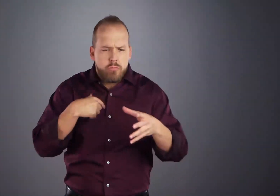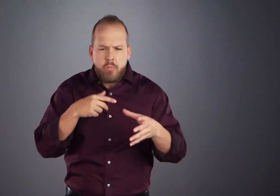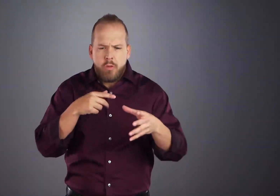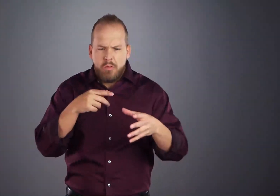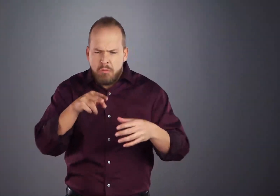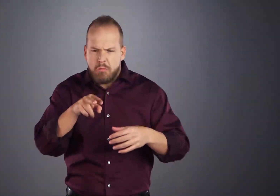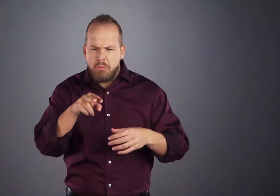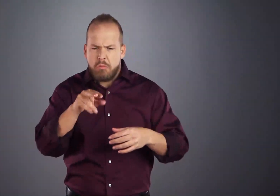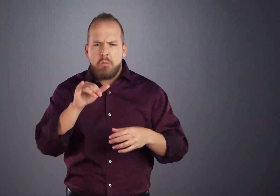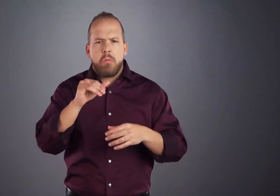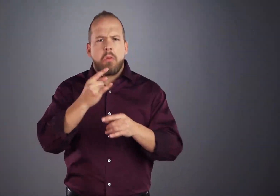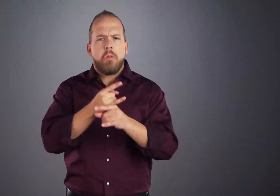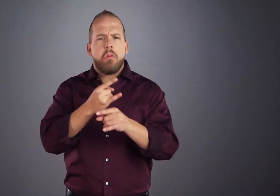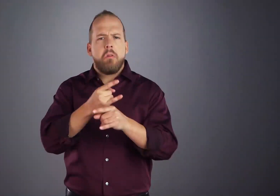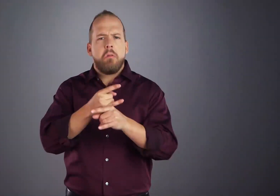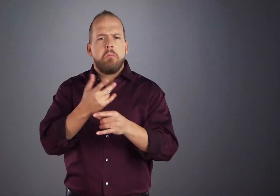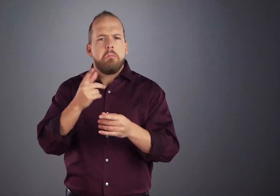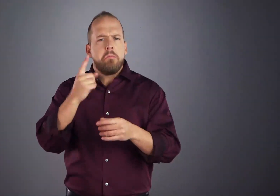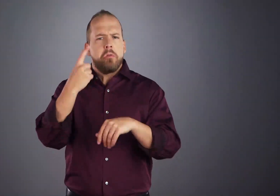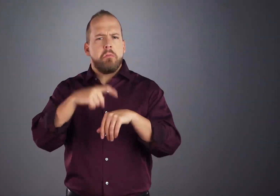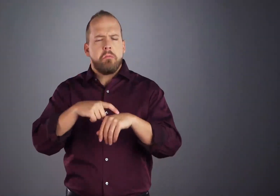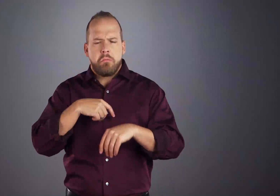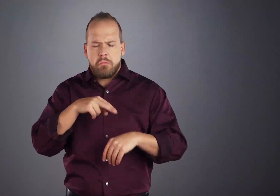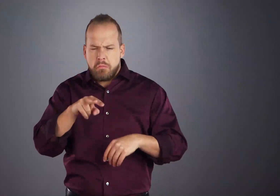I discovered liquor.